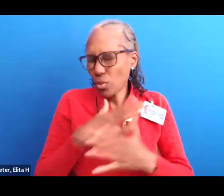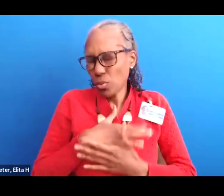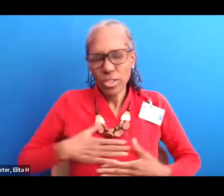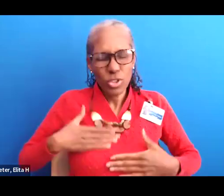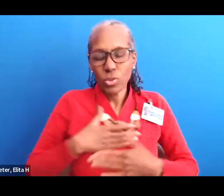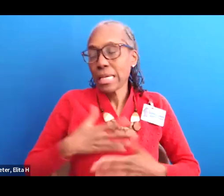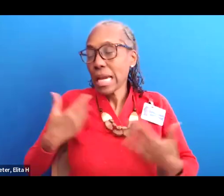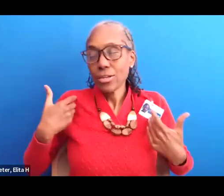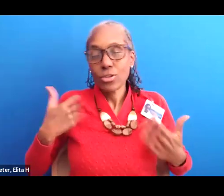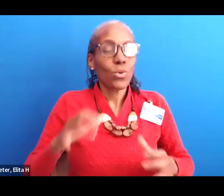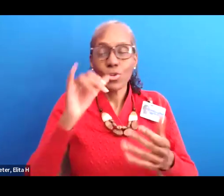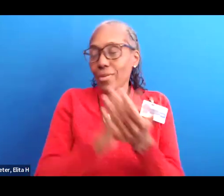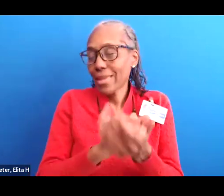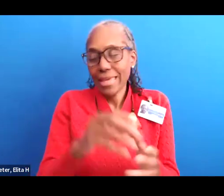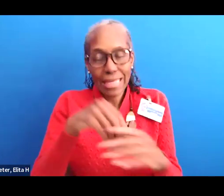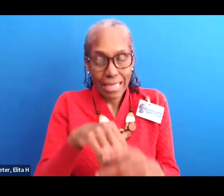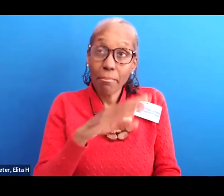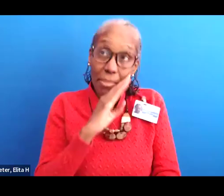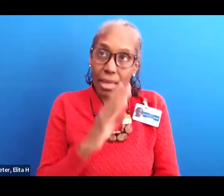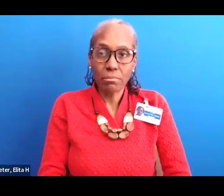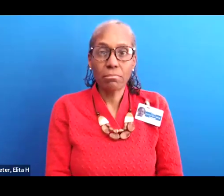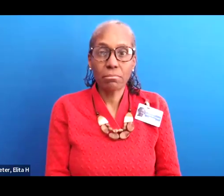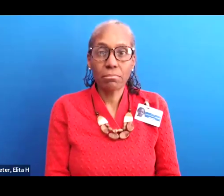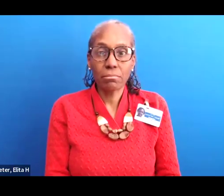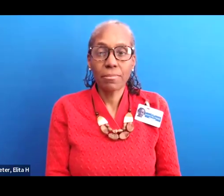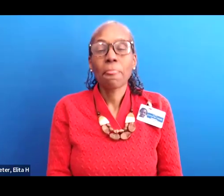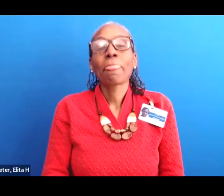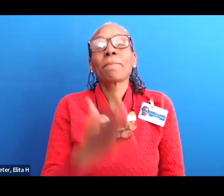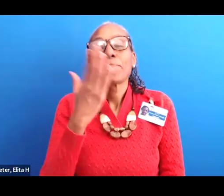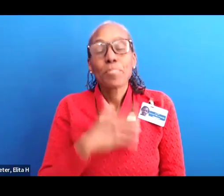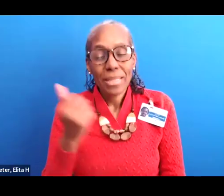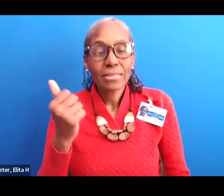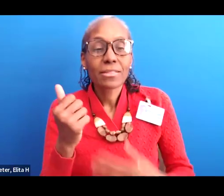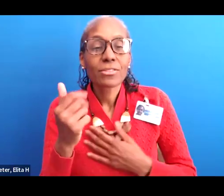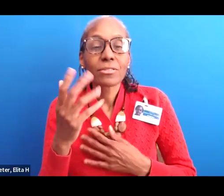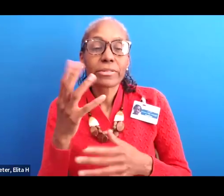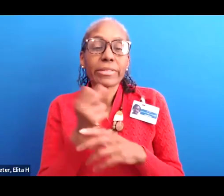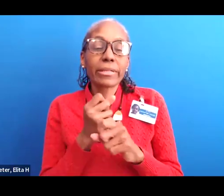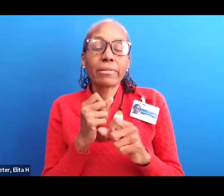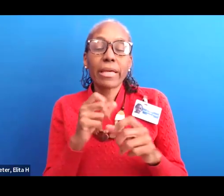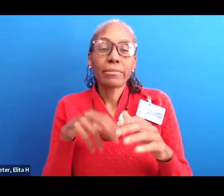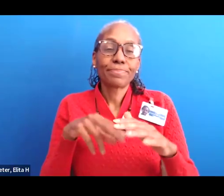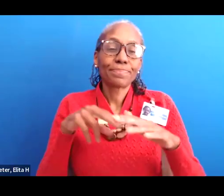don't want to do that in bed. That's probably the best is you get some kind of a lift that will help you.